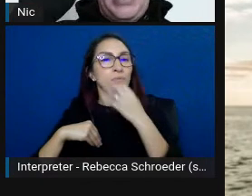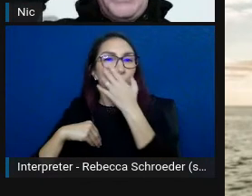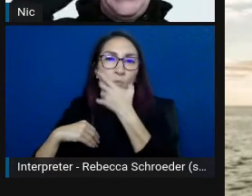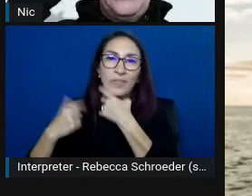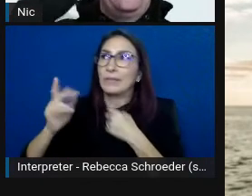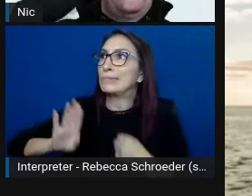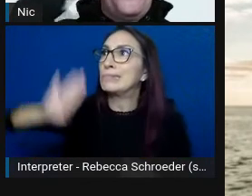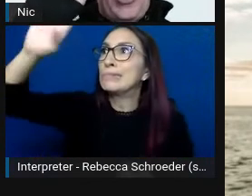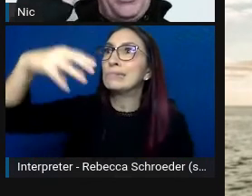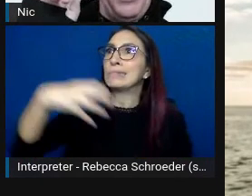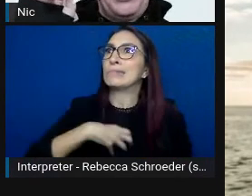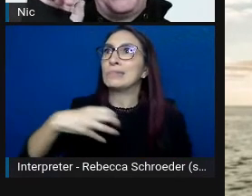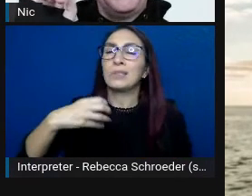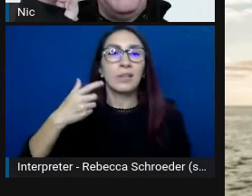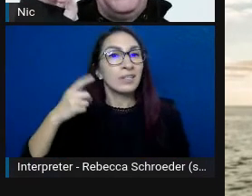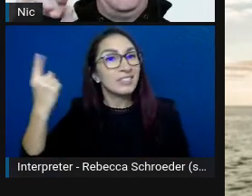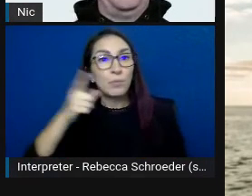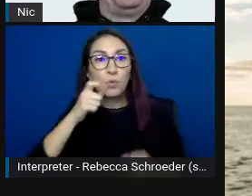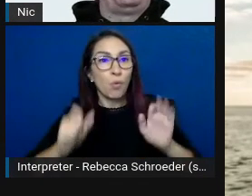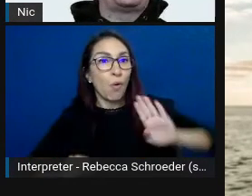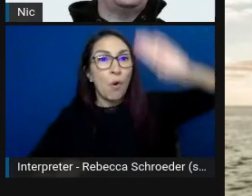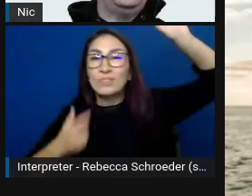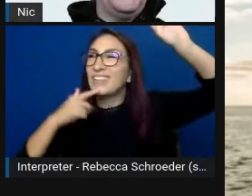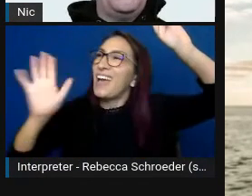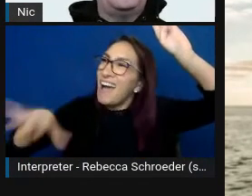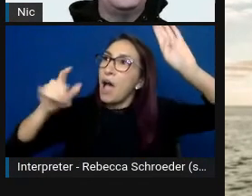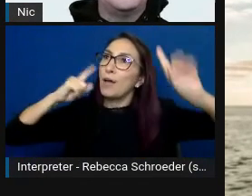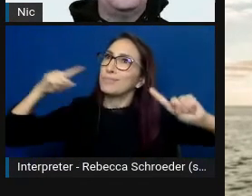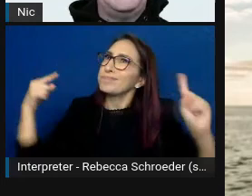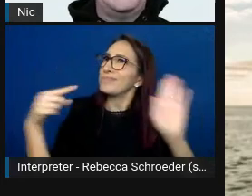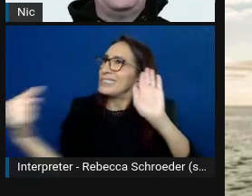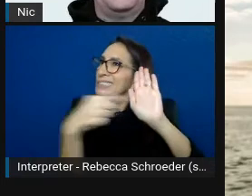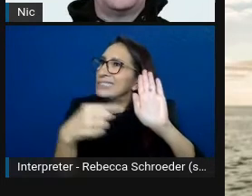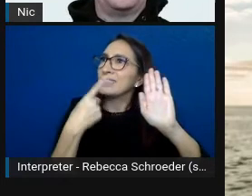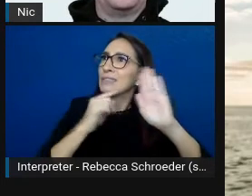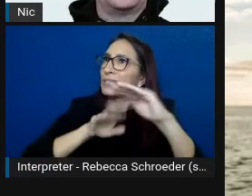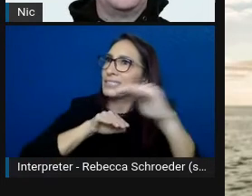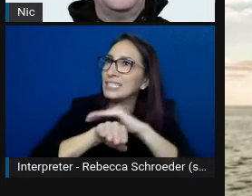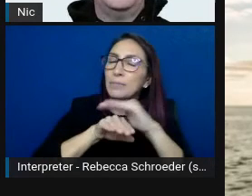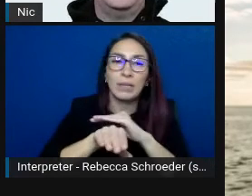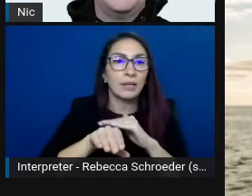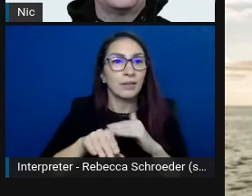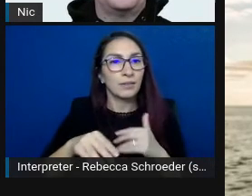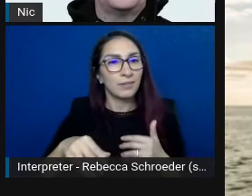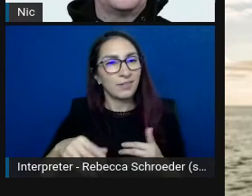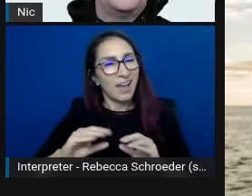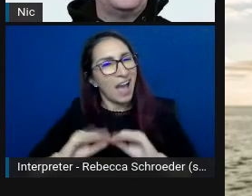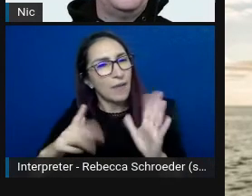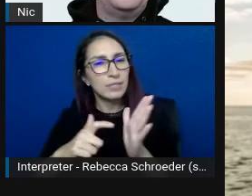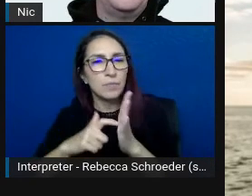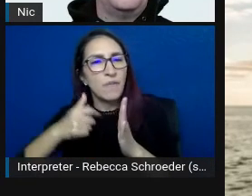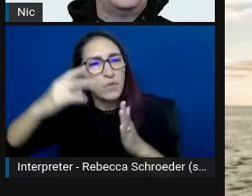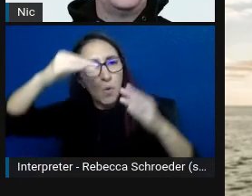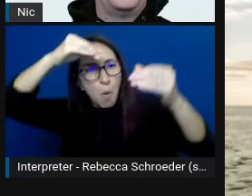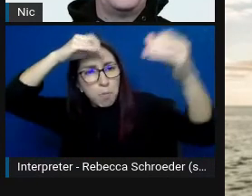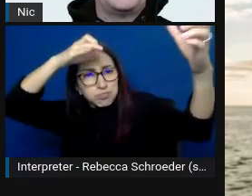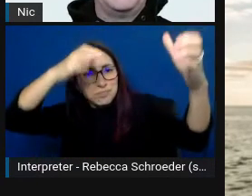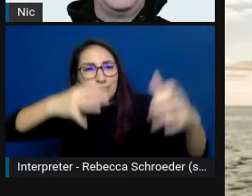''Hey, what about accessibility?'' Obviously, we need a few experts. The experts are going to be there with understanding